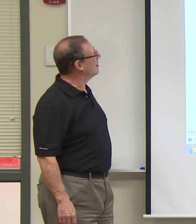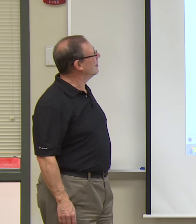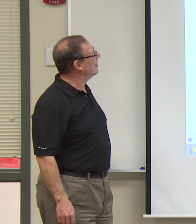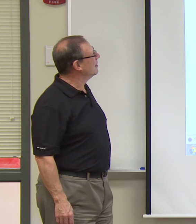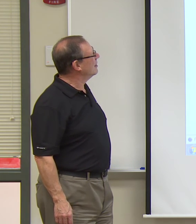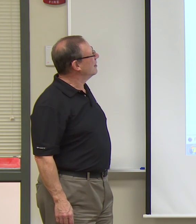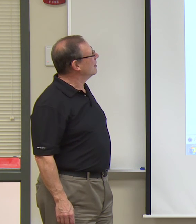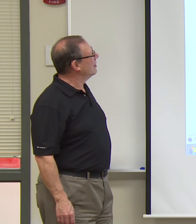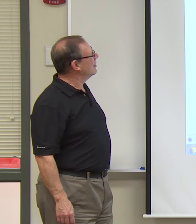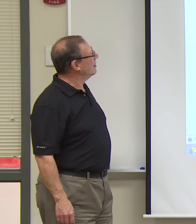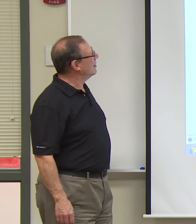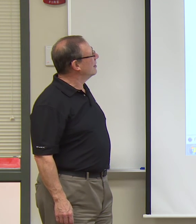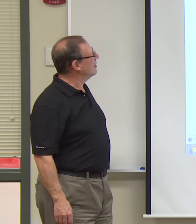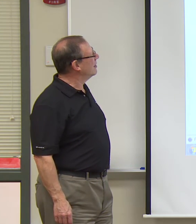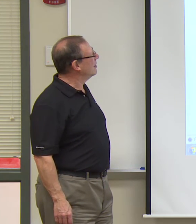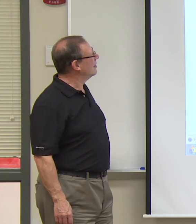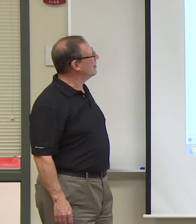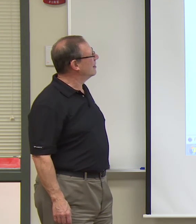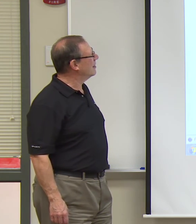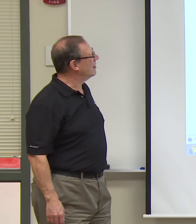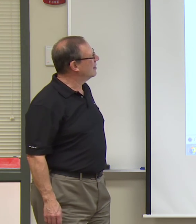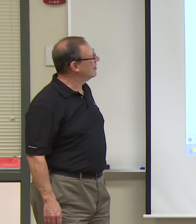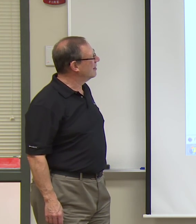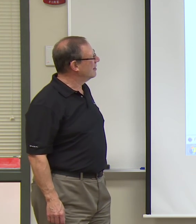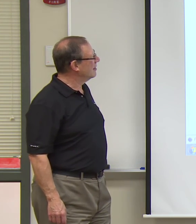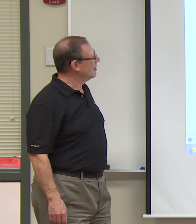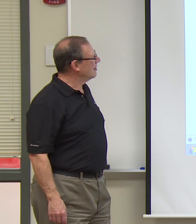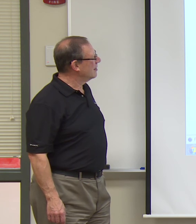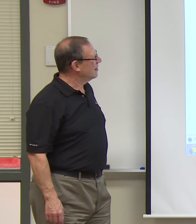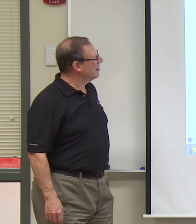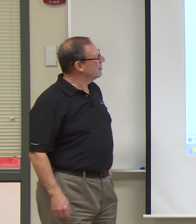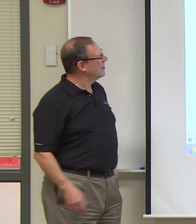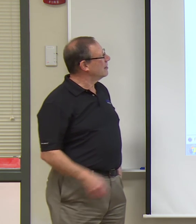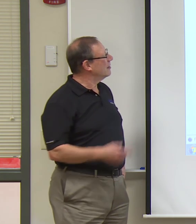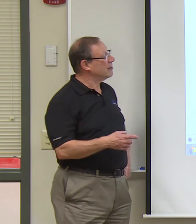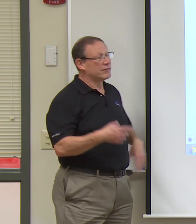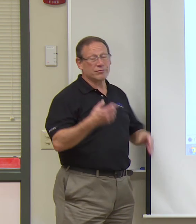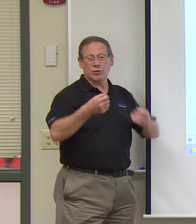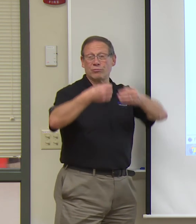It goes--again, this is the instructor view